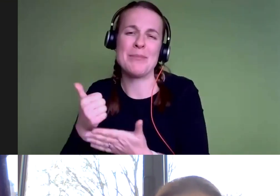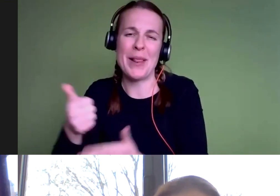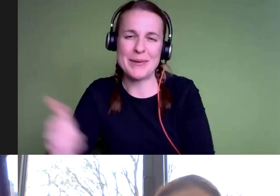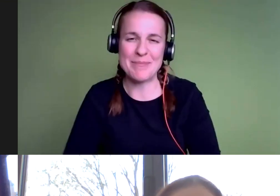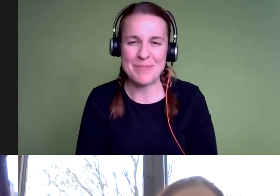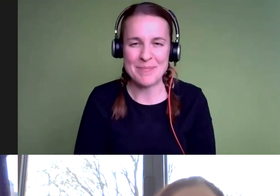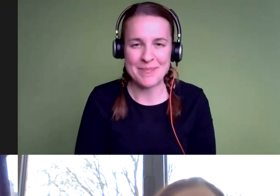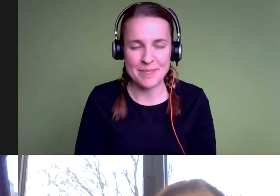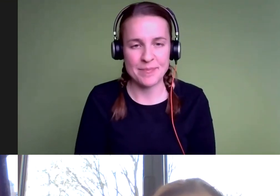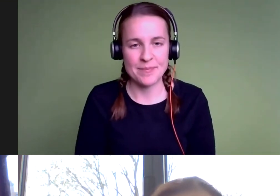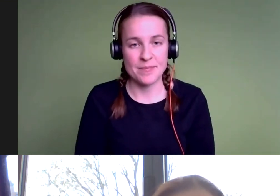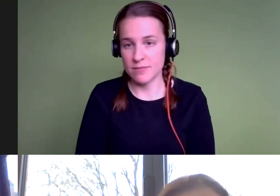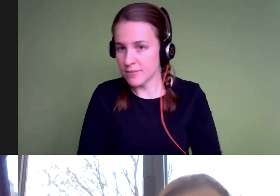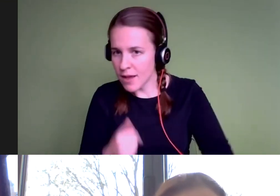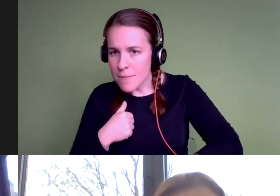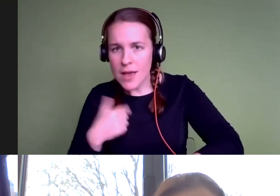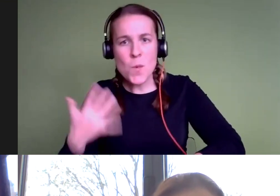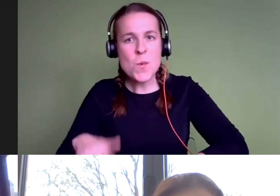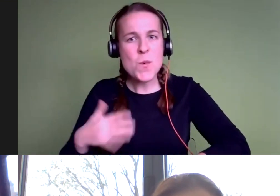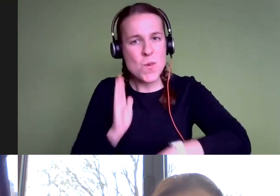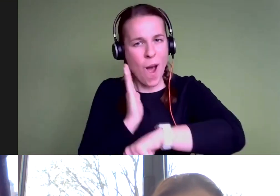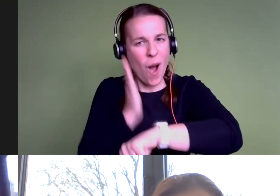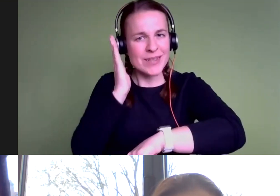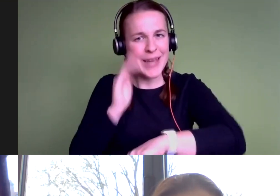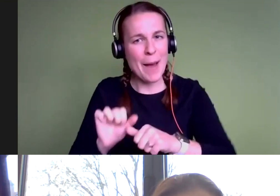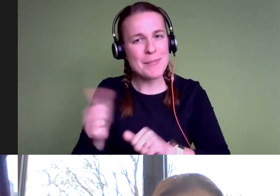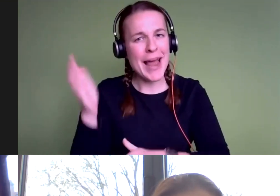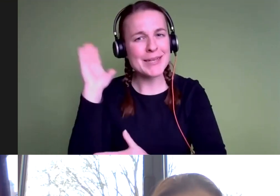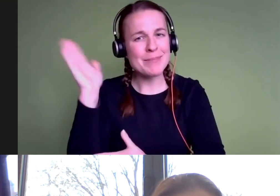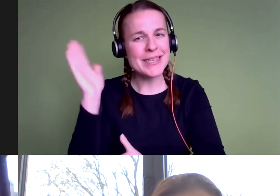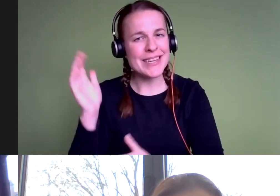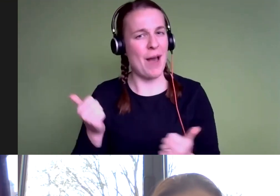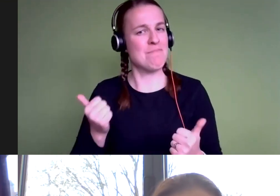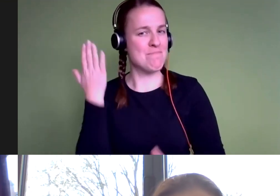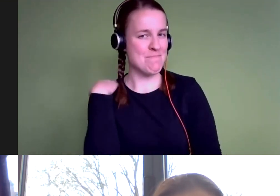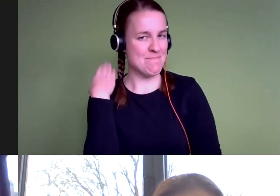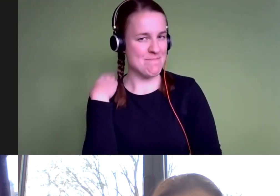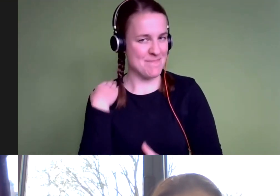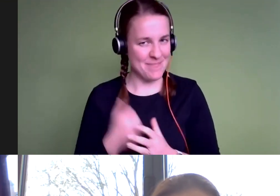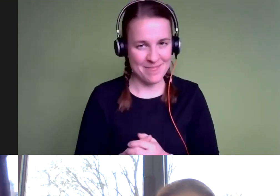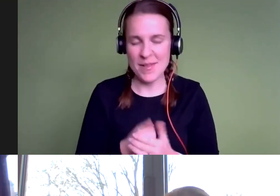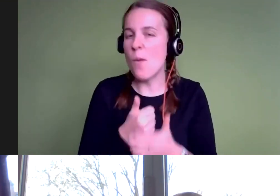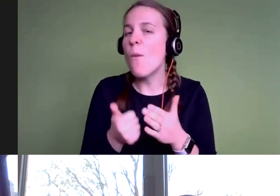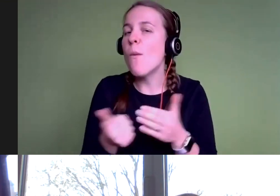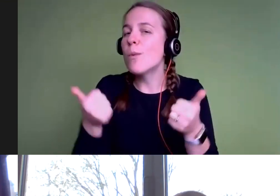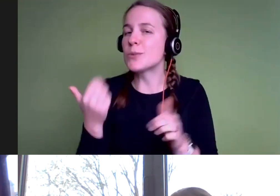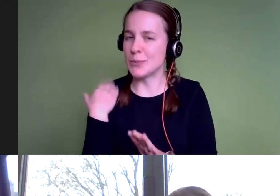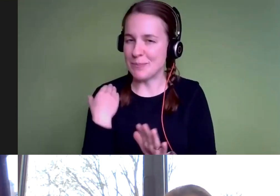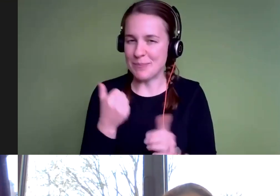space that they have got. STEPHANIE TYRELL: Brilliant. Thank you so much Alex, lovely for you to share the organisations, and